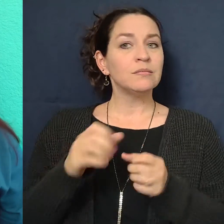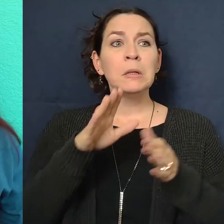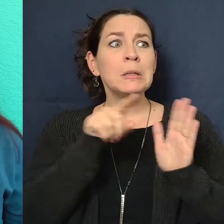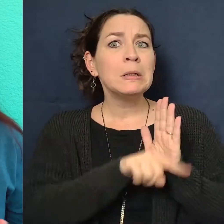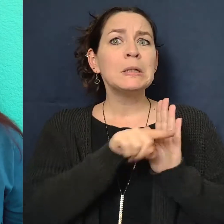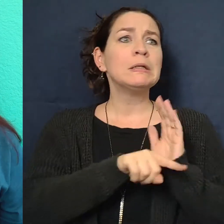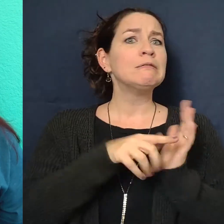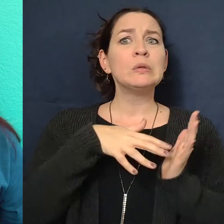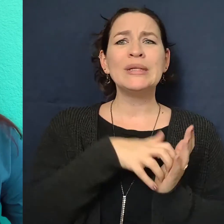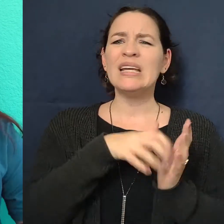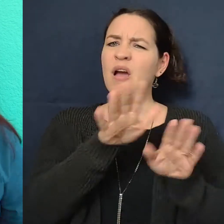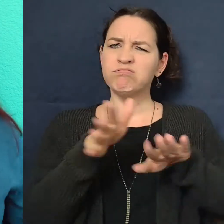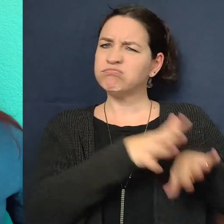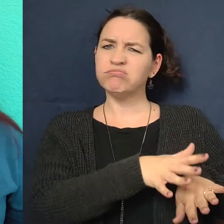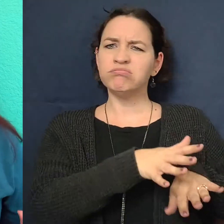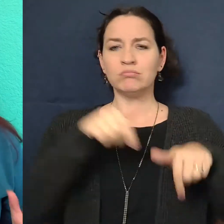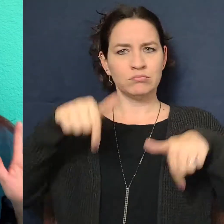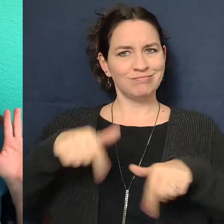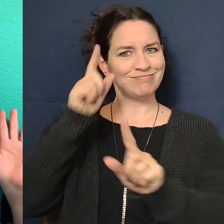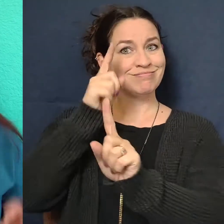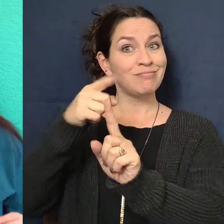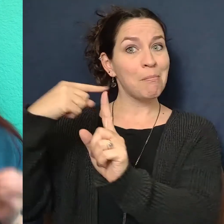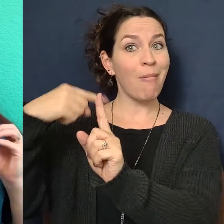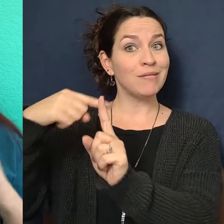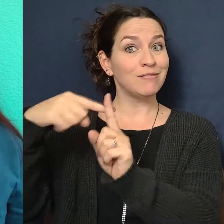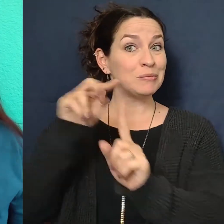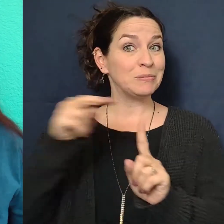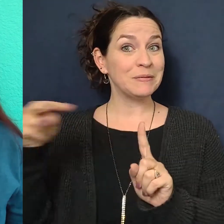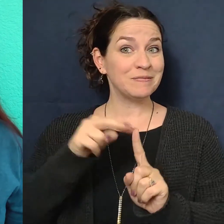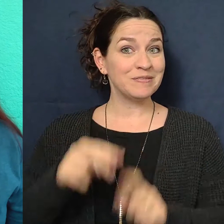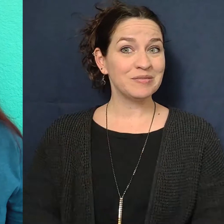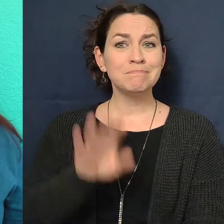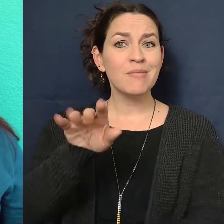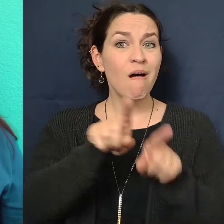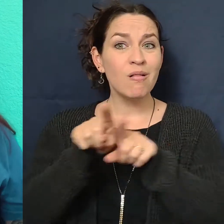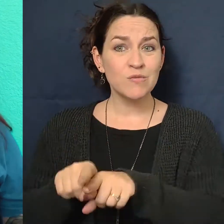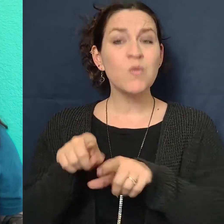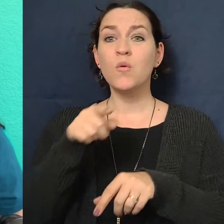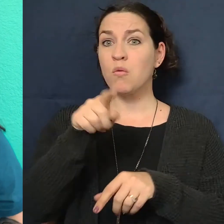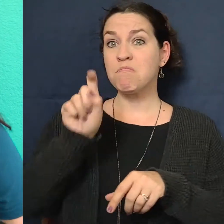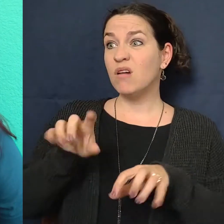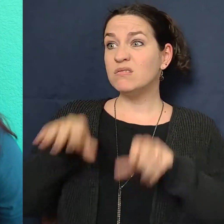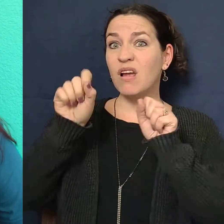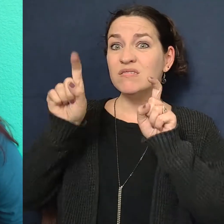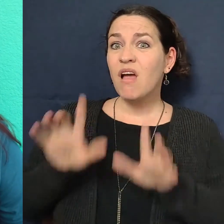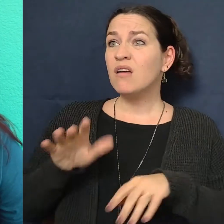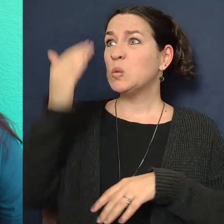weaknesses or flaws, everything we talk about is a positive, strength-based model. Also, you don't have to actually take the test.